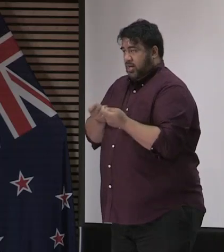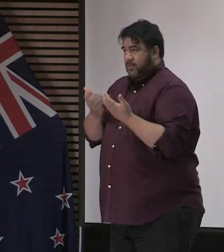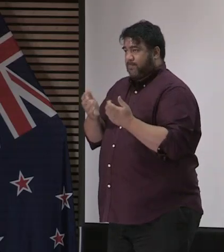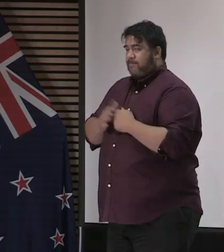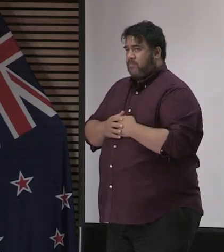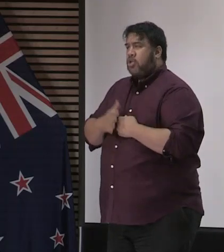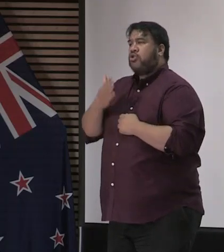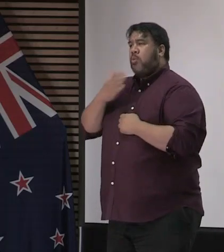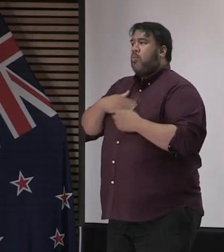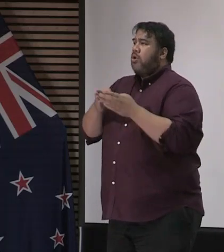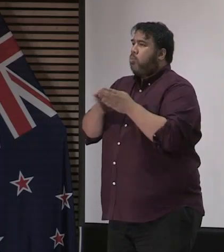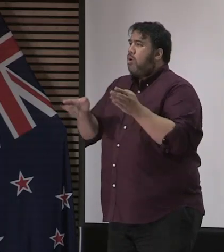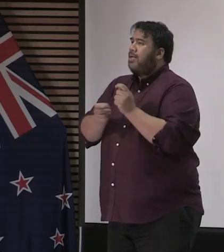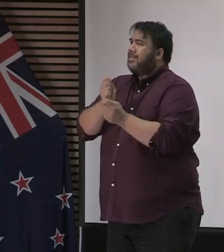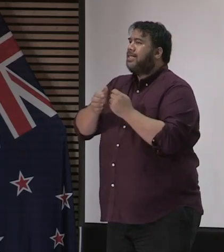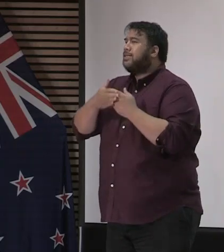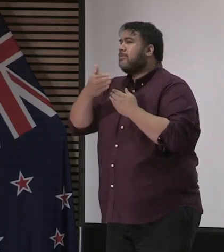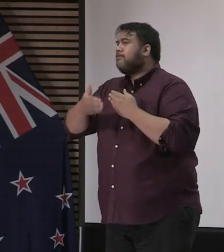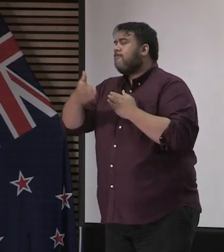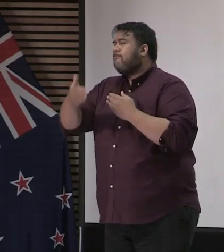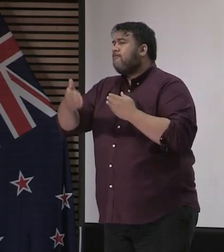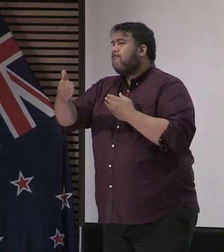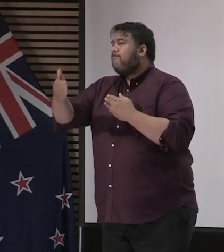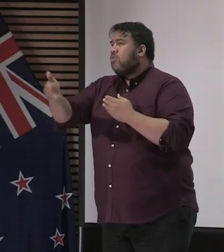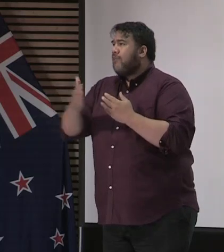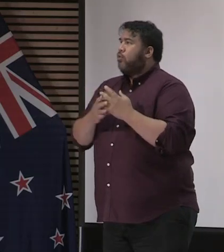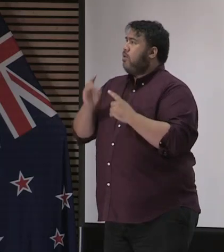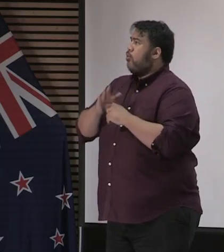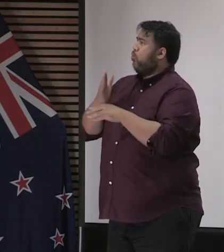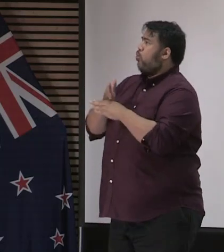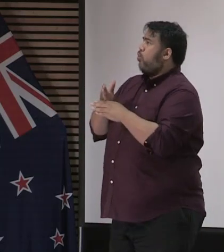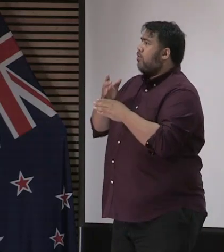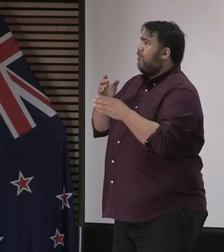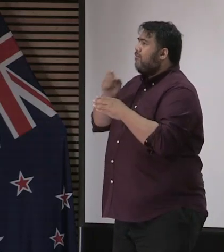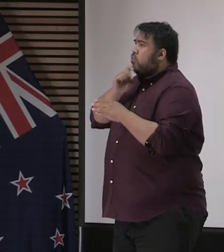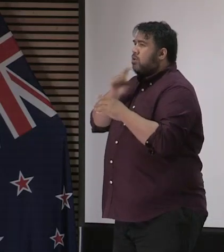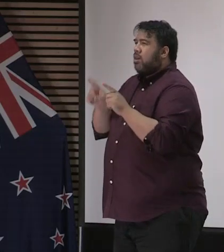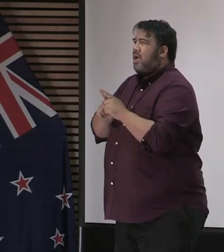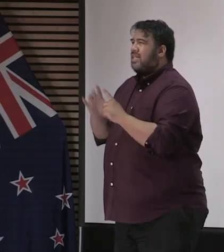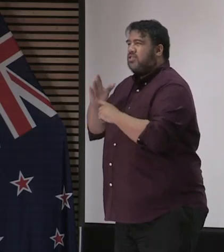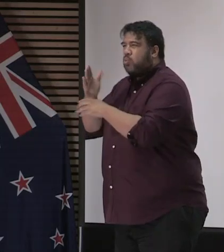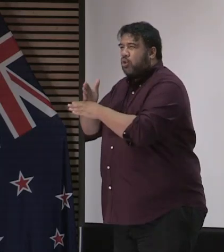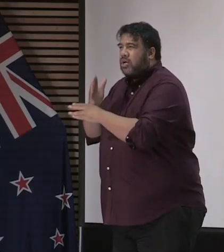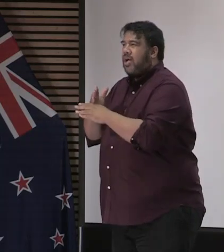critical and then supplementing that with our ongoing wider testing as part